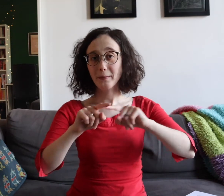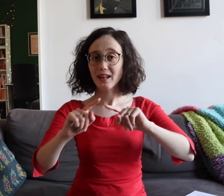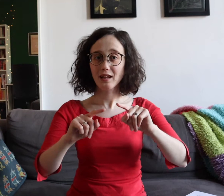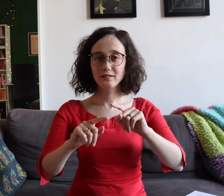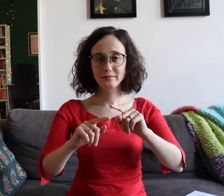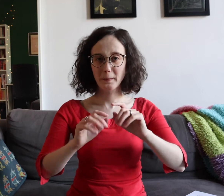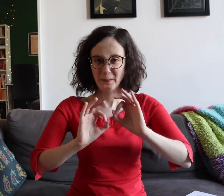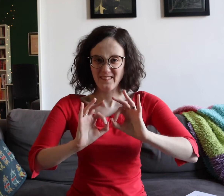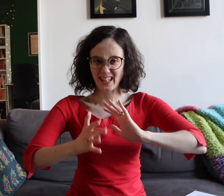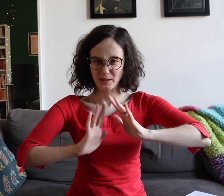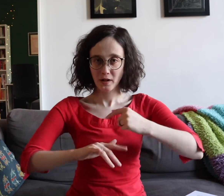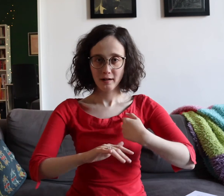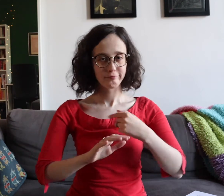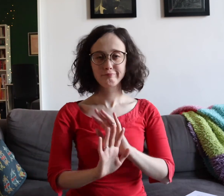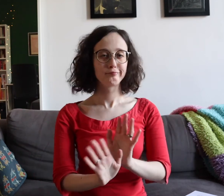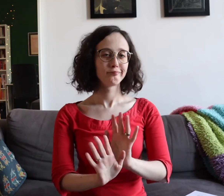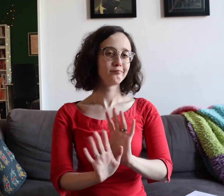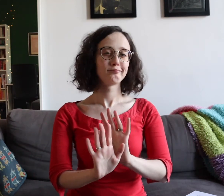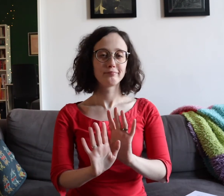Meaning, my signing is definitely not perfect.